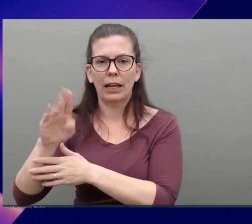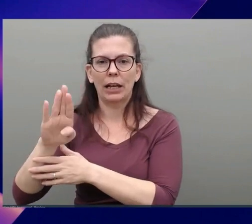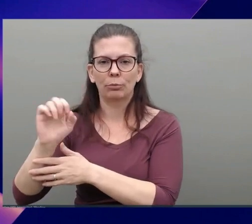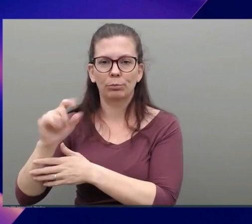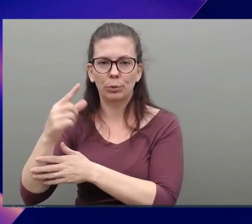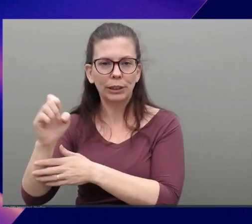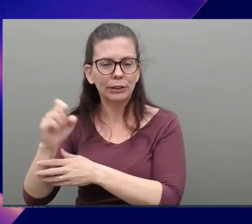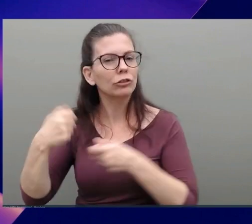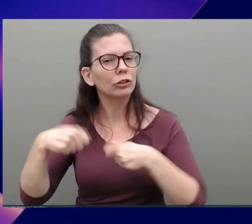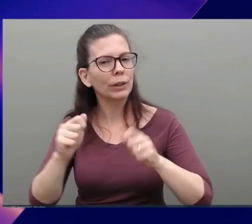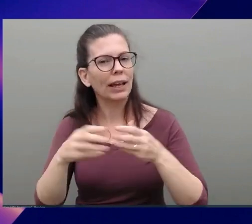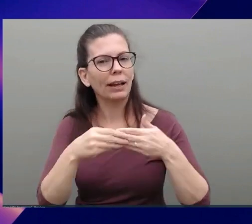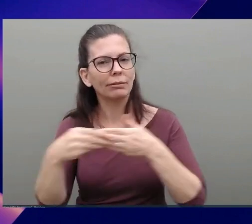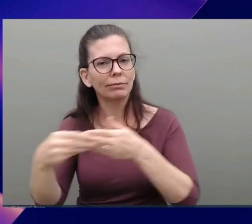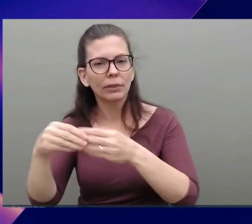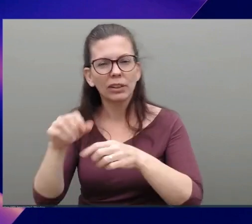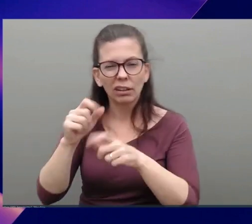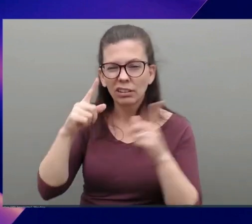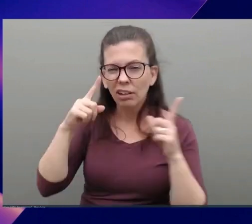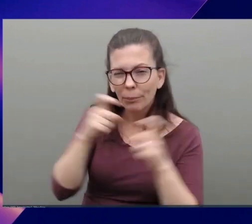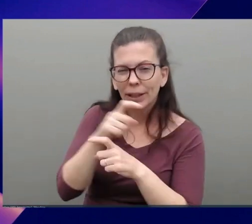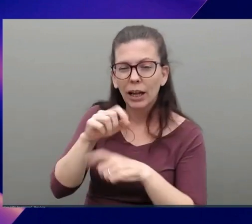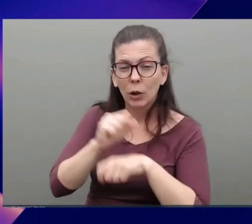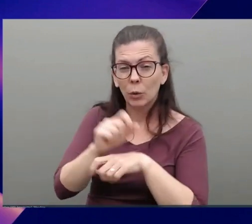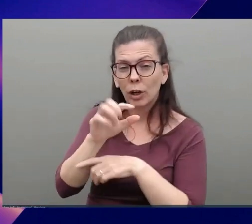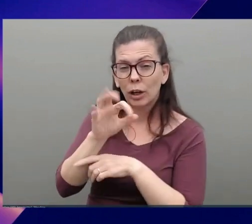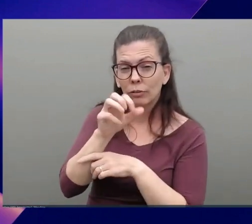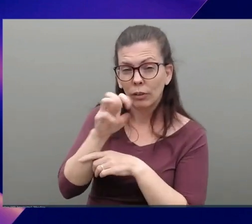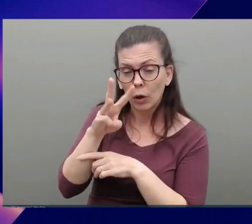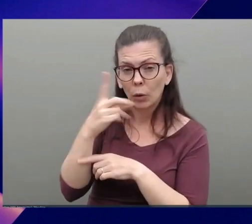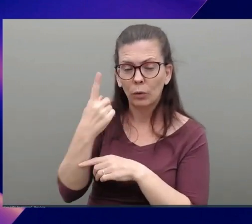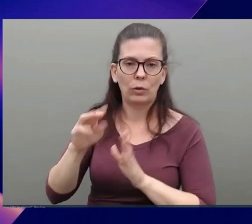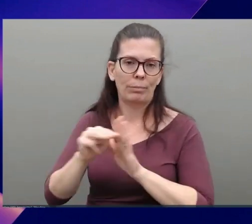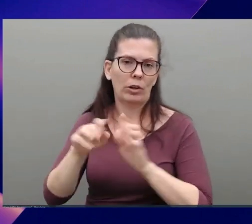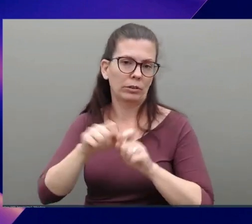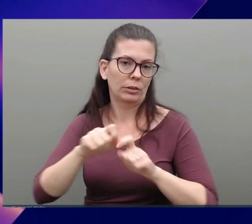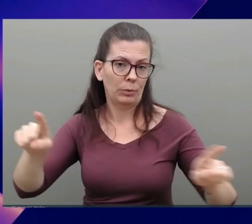complex workflows for your model deployment. Now that this model's been approved,